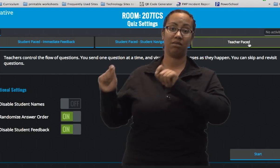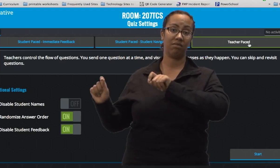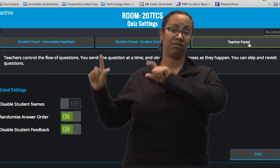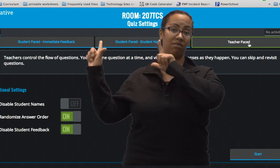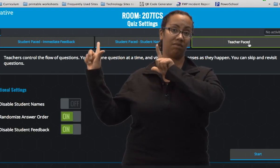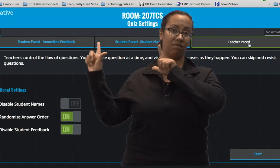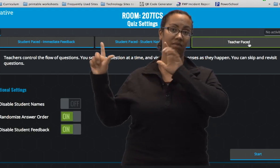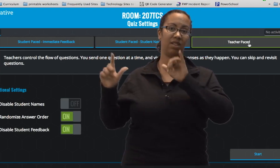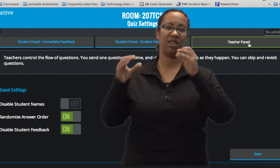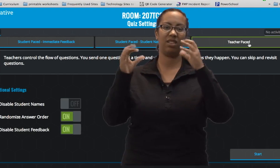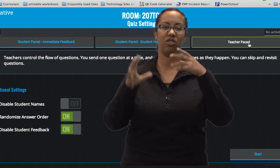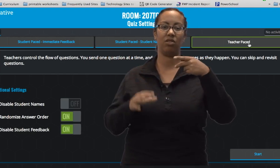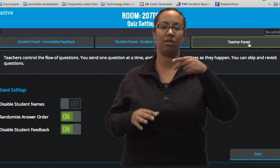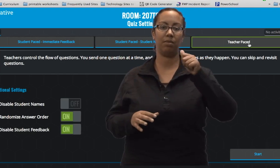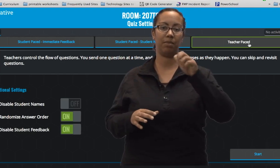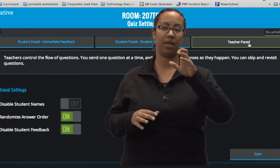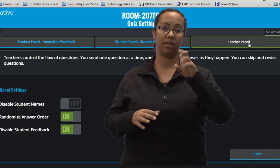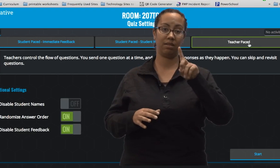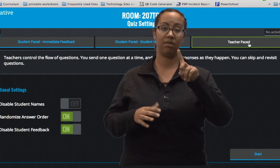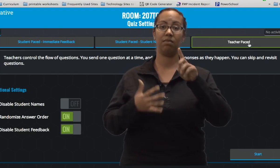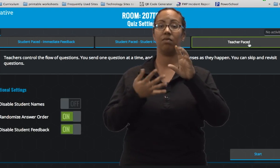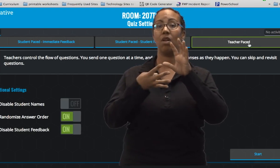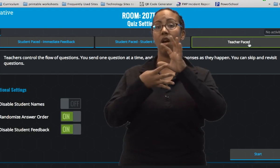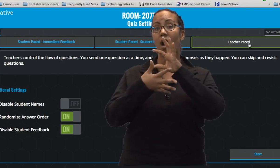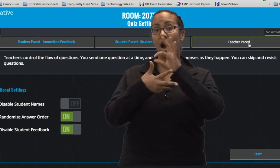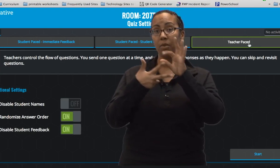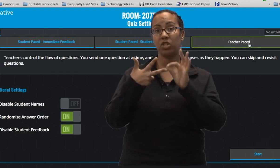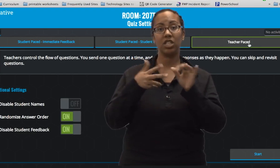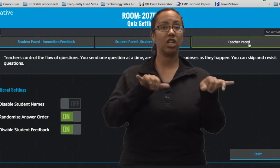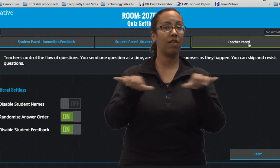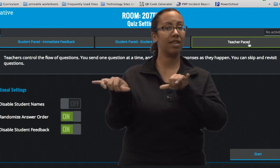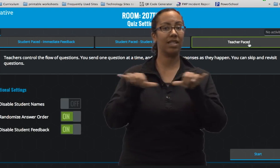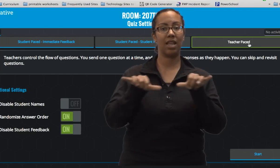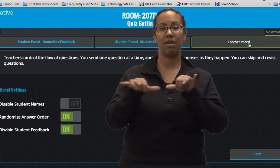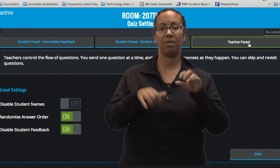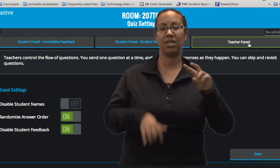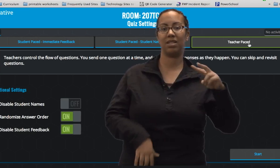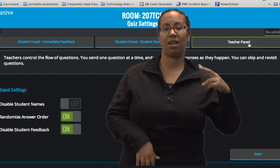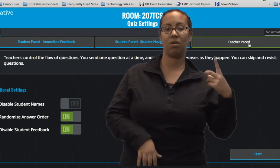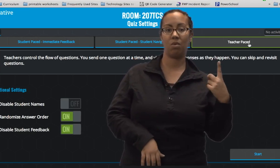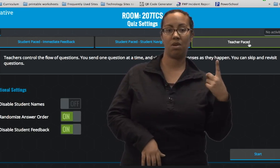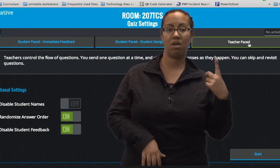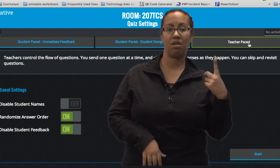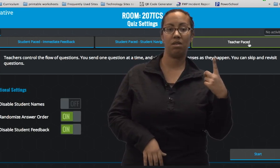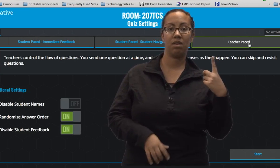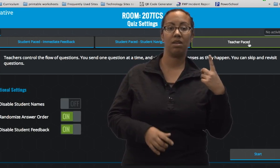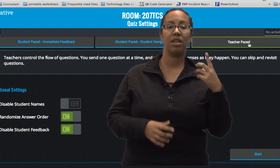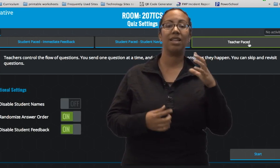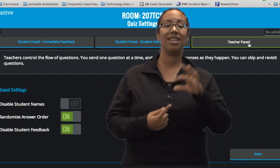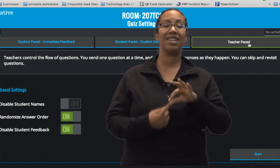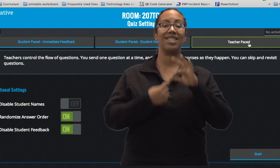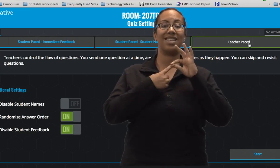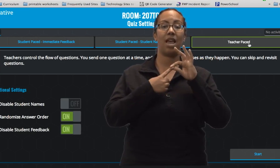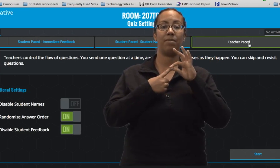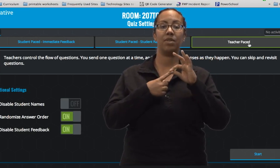Students have to wait for the teacher to click next. That's teacher paced. The options are the same as the second type of quiz,